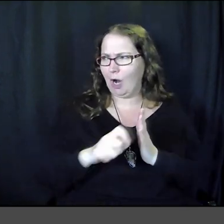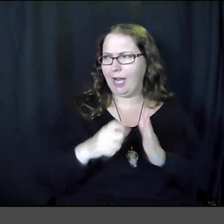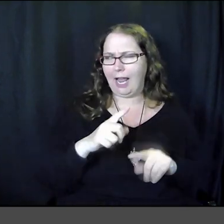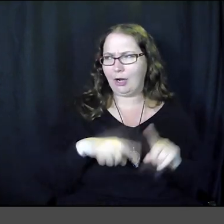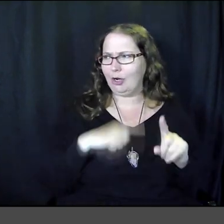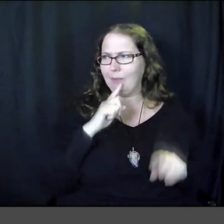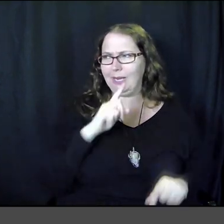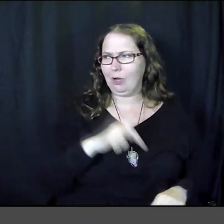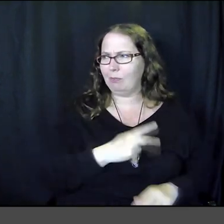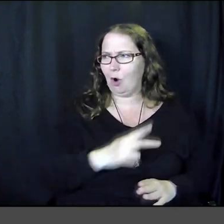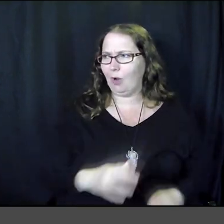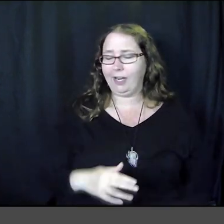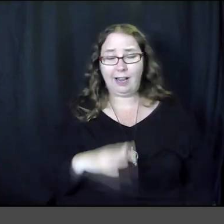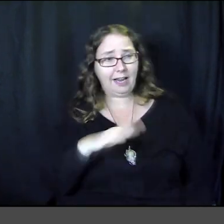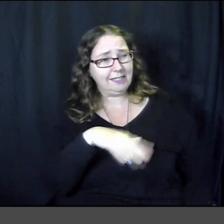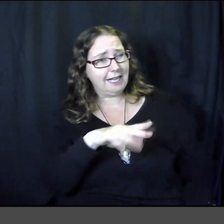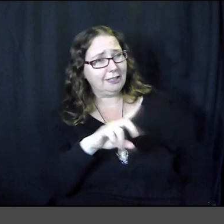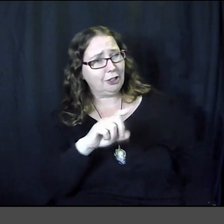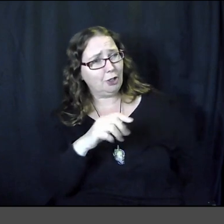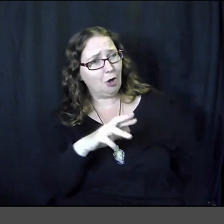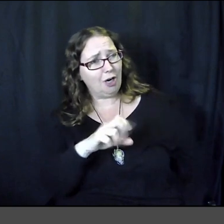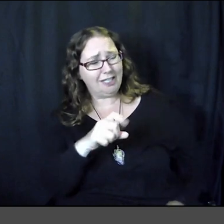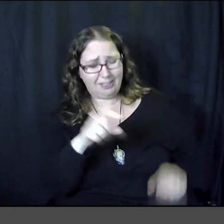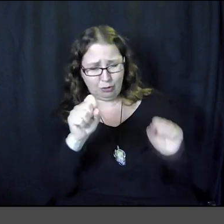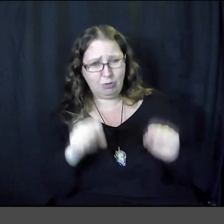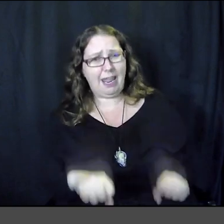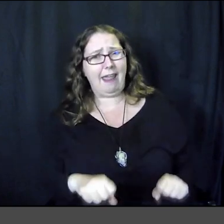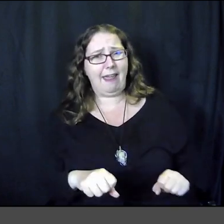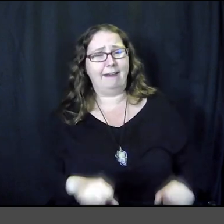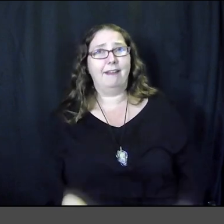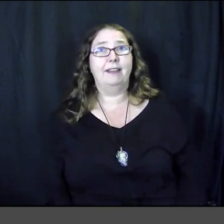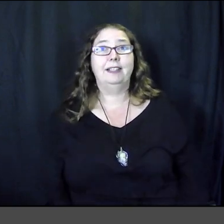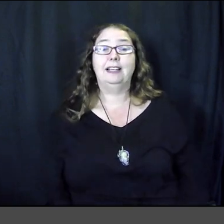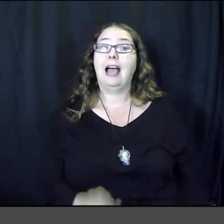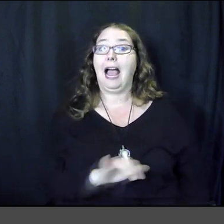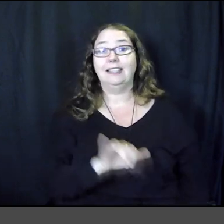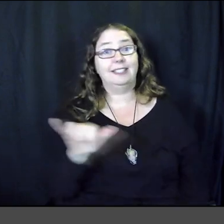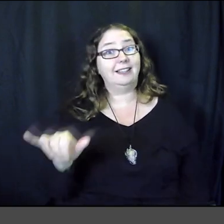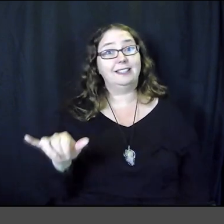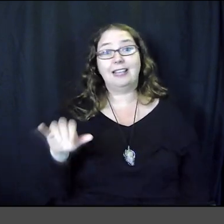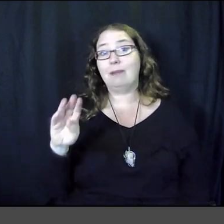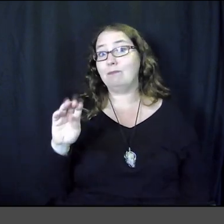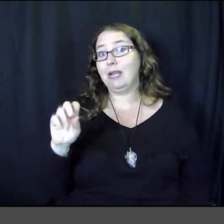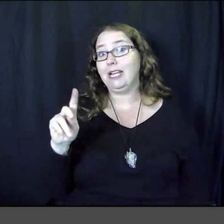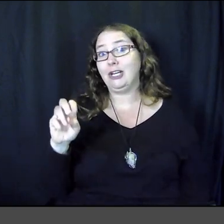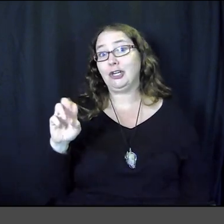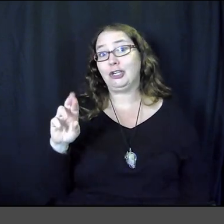AND THEN THIS IS WHAT I DID IN BAKERSFIELD. I JUST REMEMBER BECAUSE SHE REALLY WANTED TO BE A POET IN THIRD GRADE.